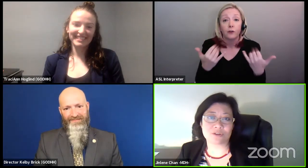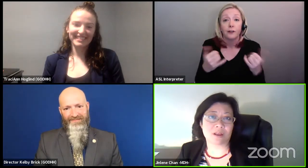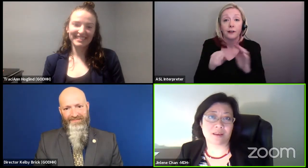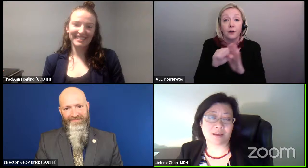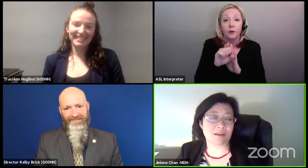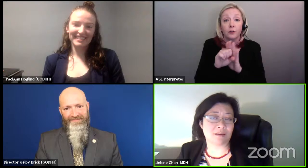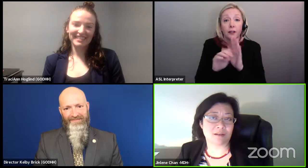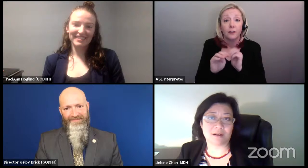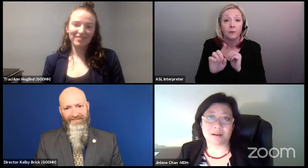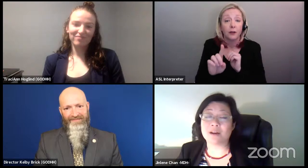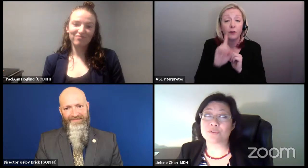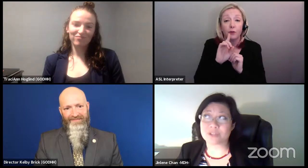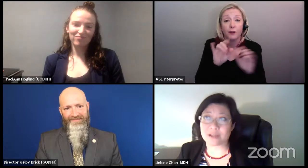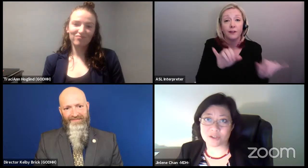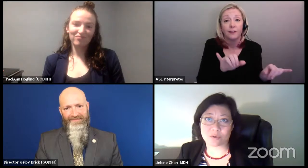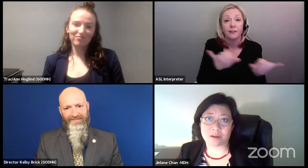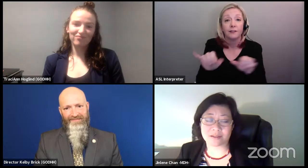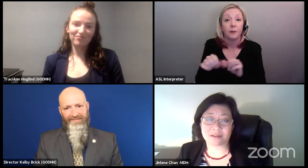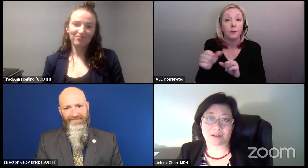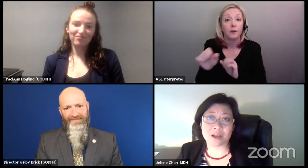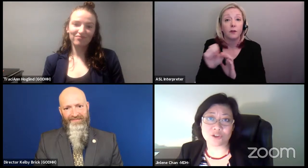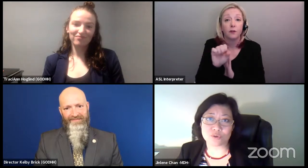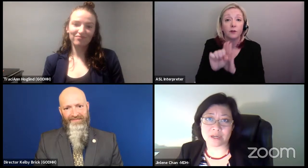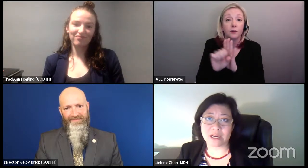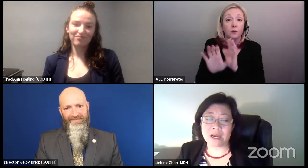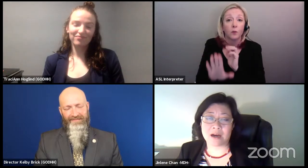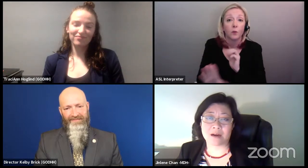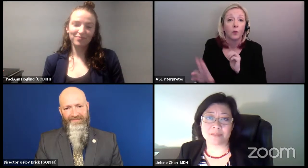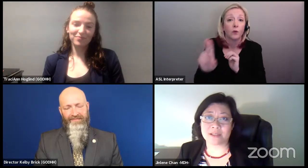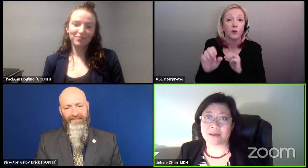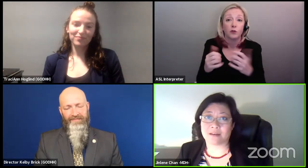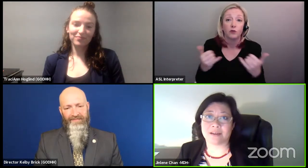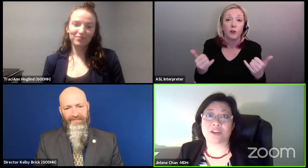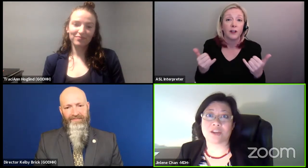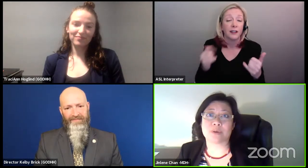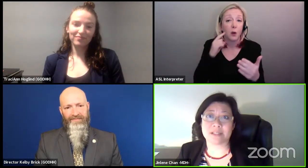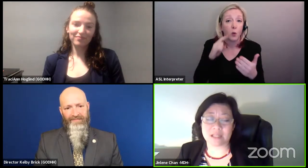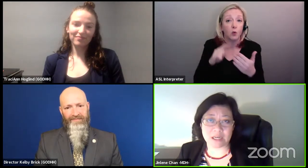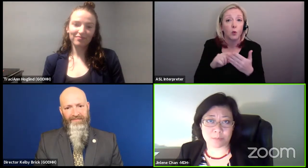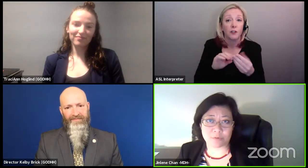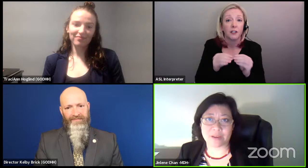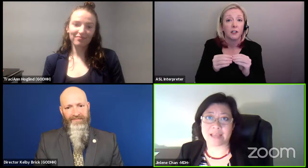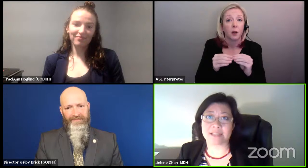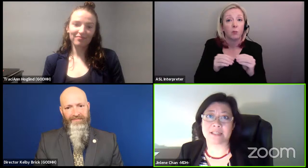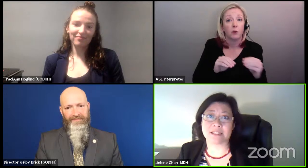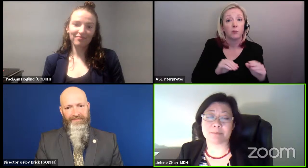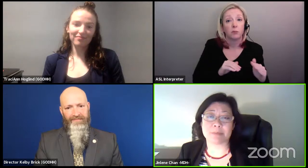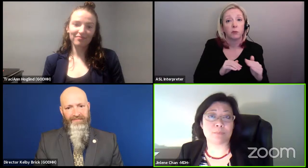like in other states across the country, seeing an increase in the number of cases, and people